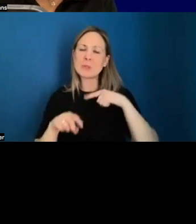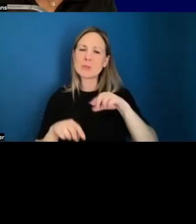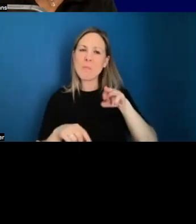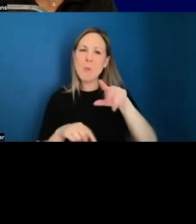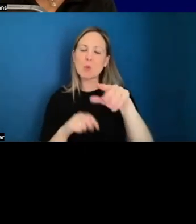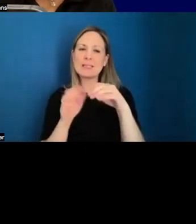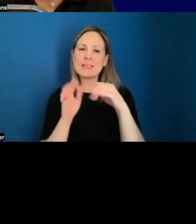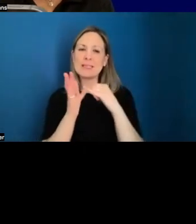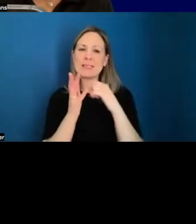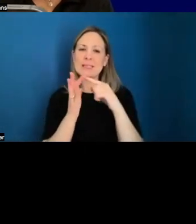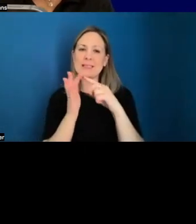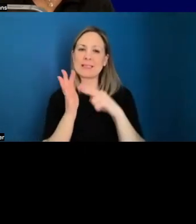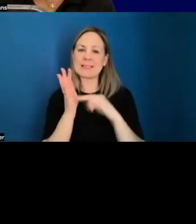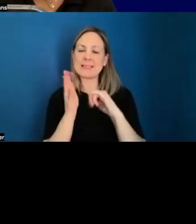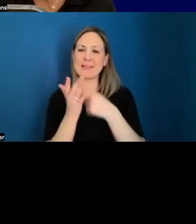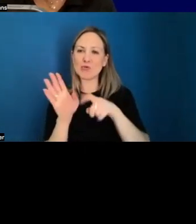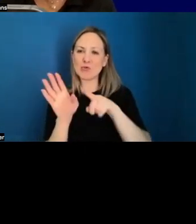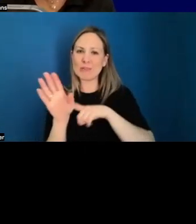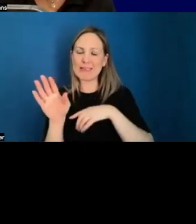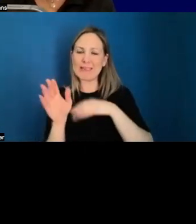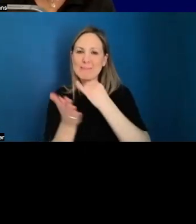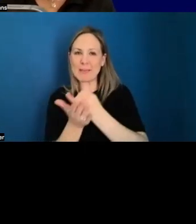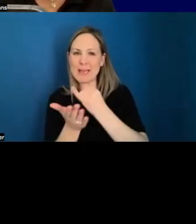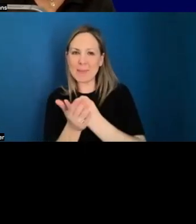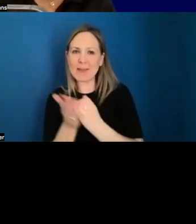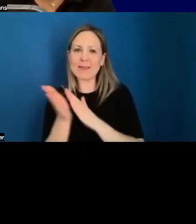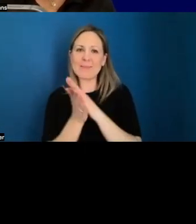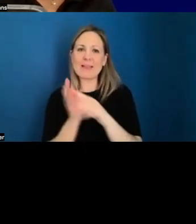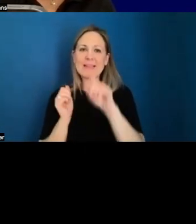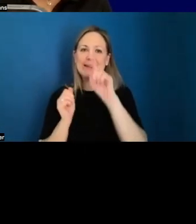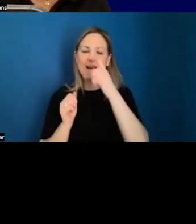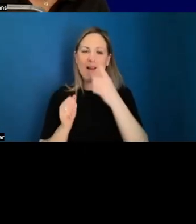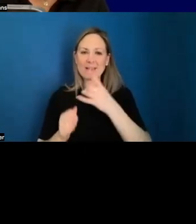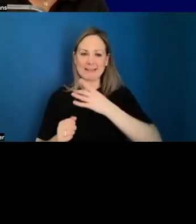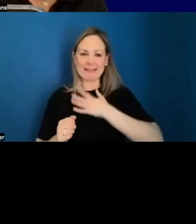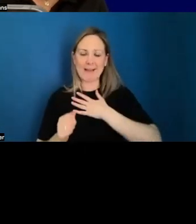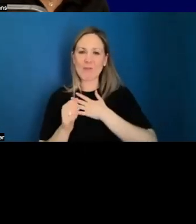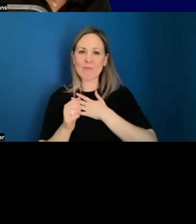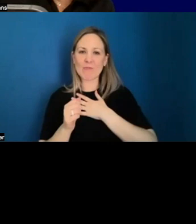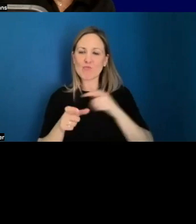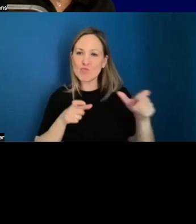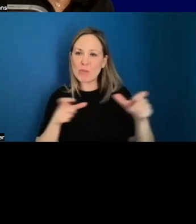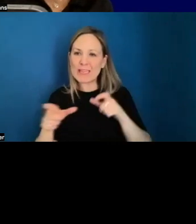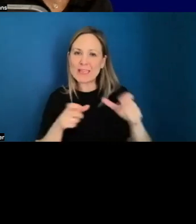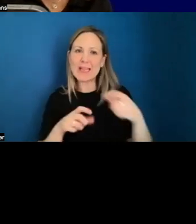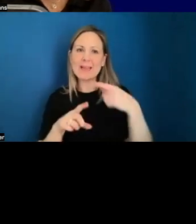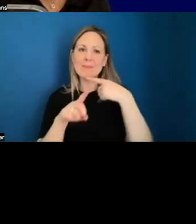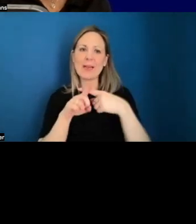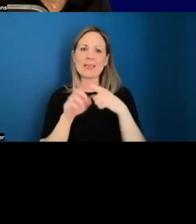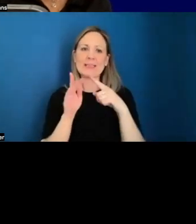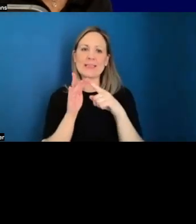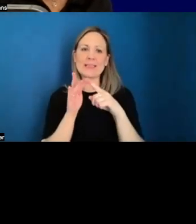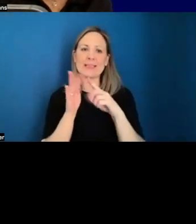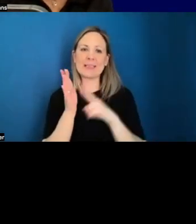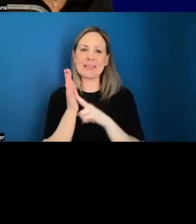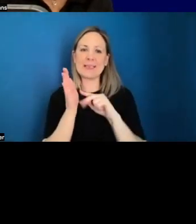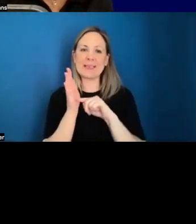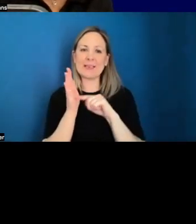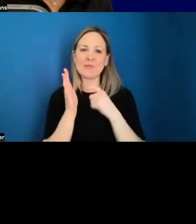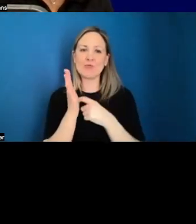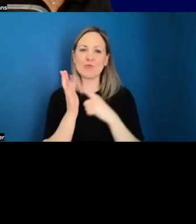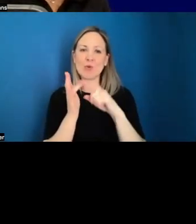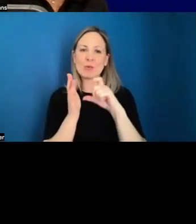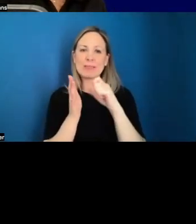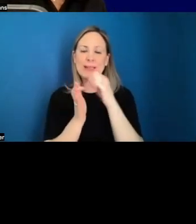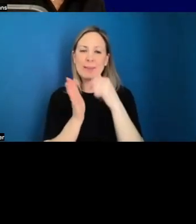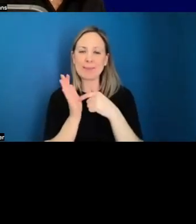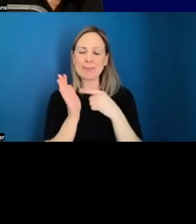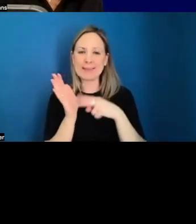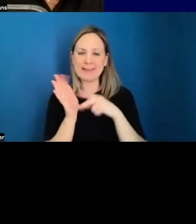inability to self-regulate, issues with arousal and additionally interoceptive awareness.